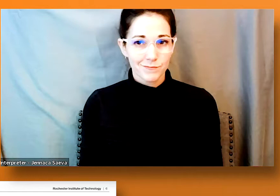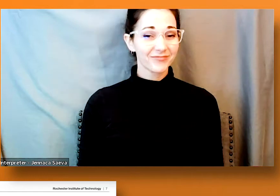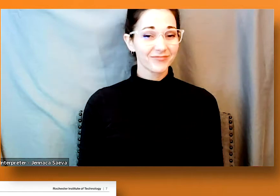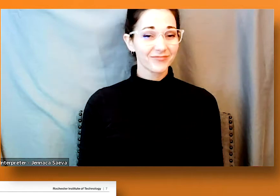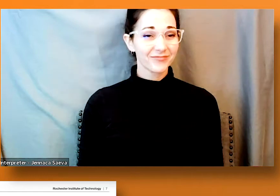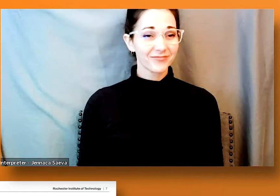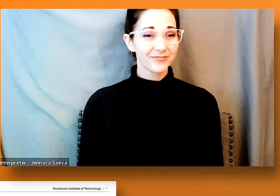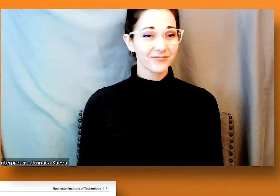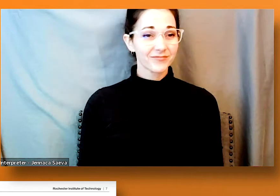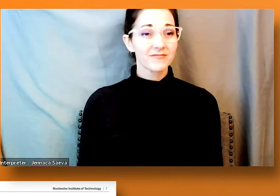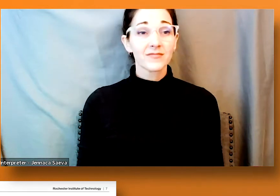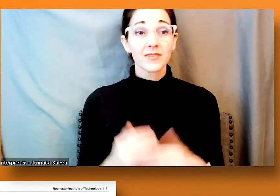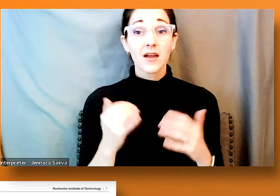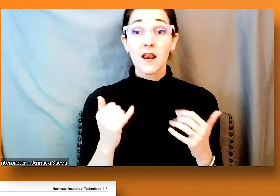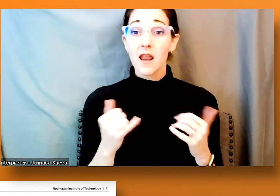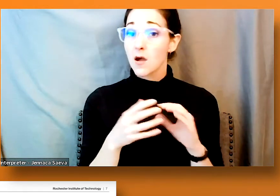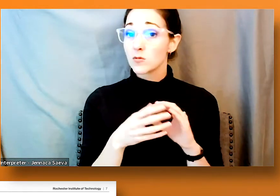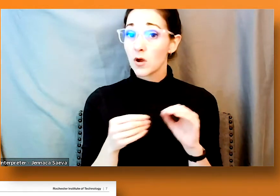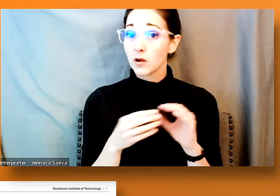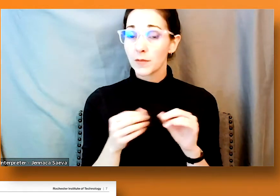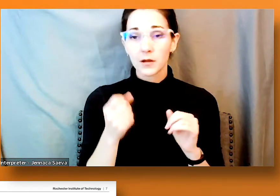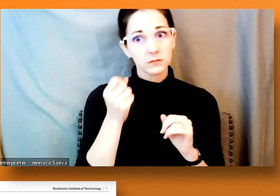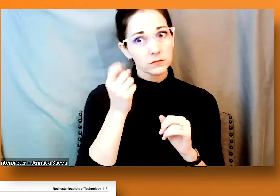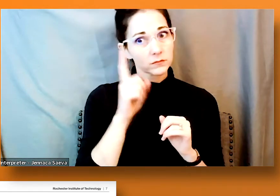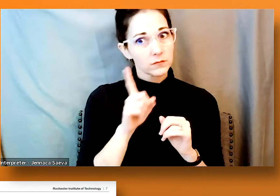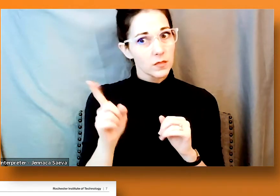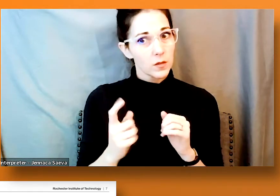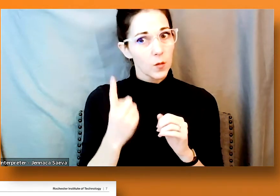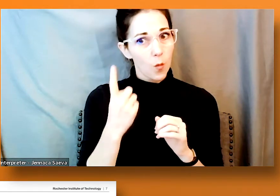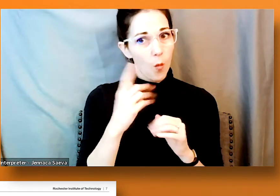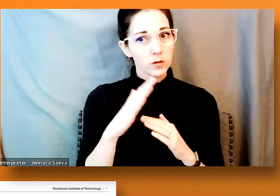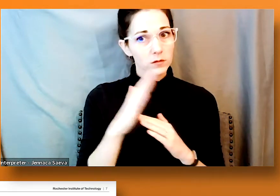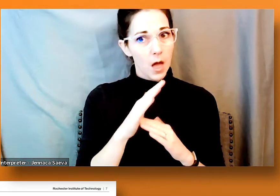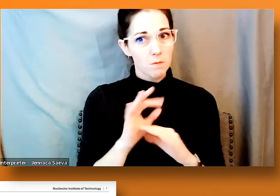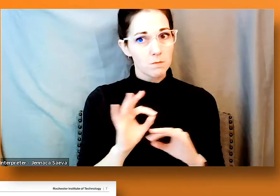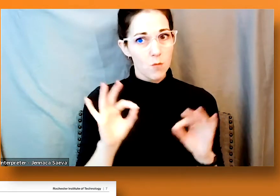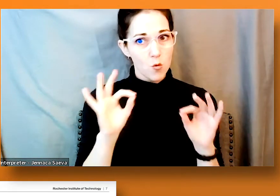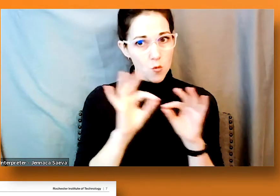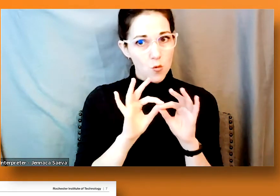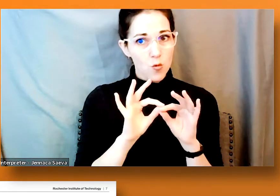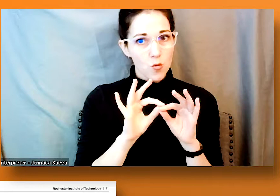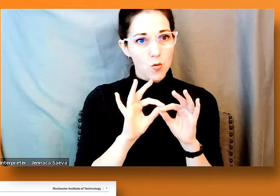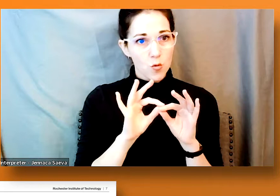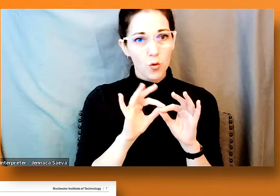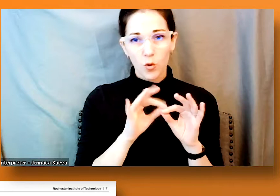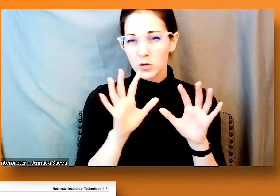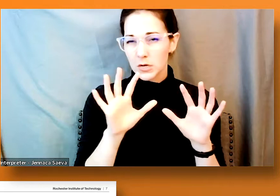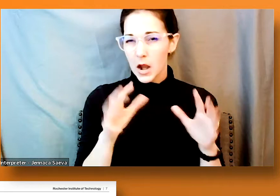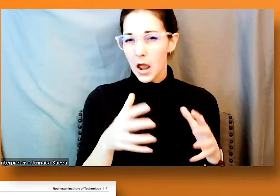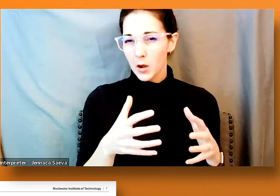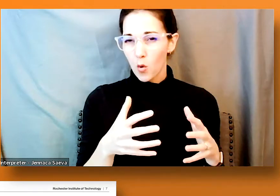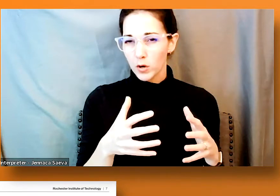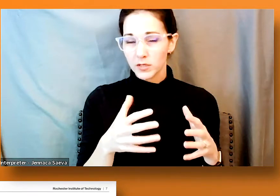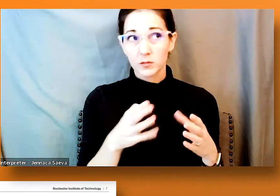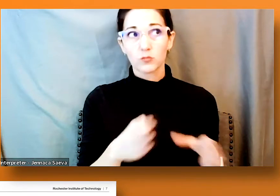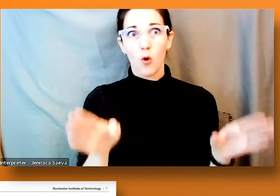OK, we're going to talk a little bit. This is one of the most important categories,